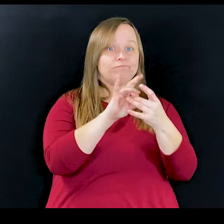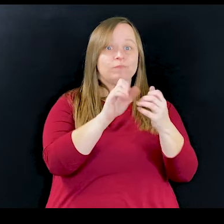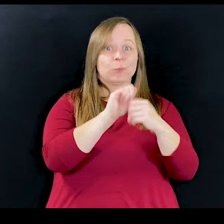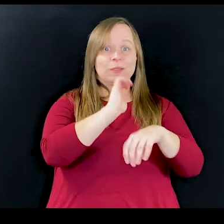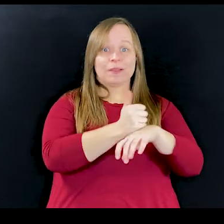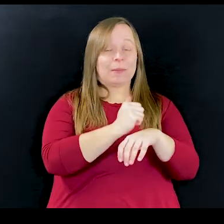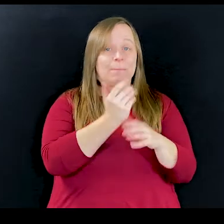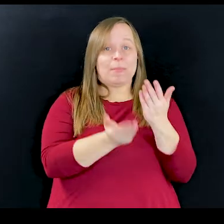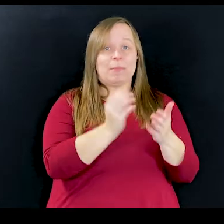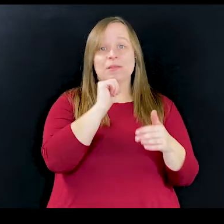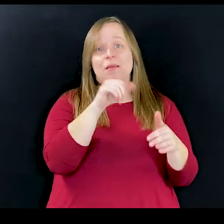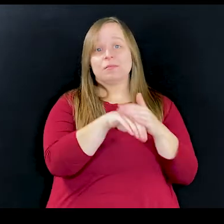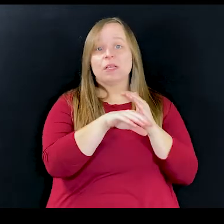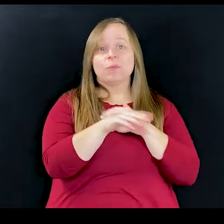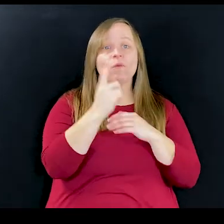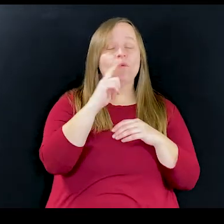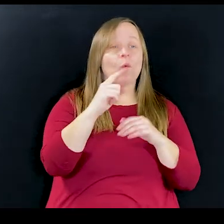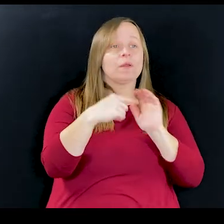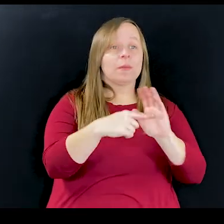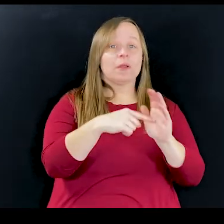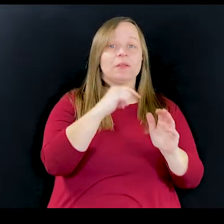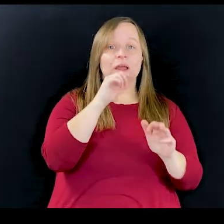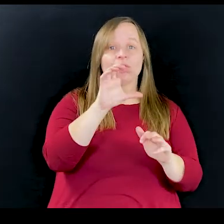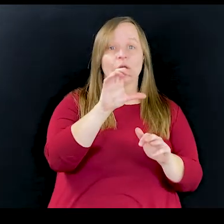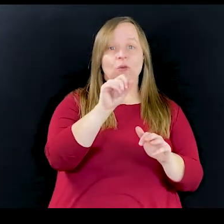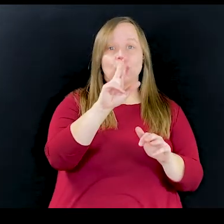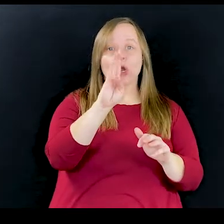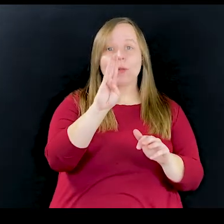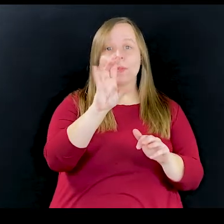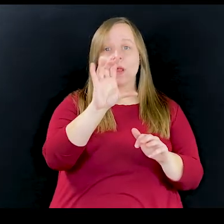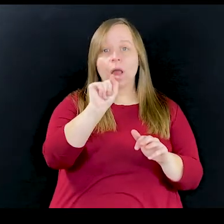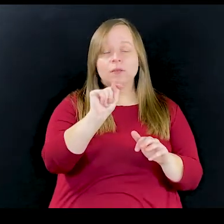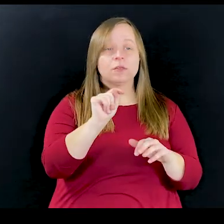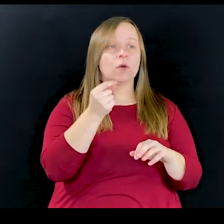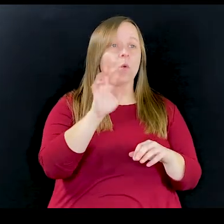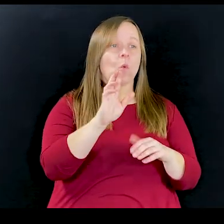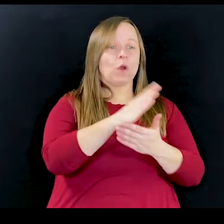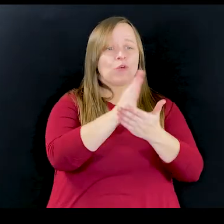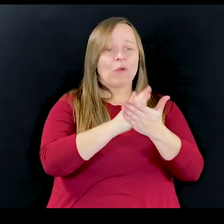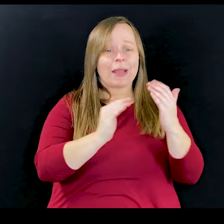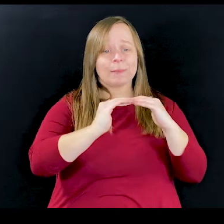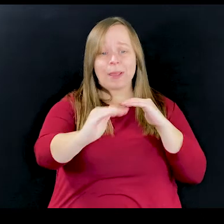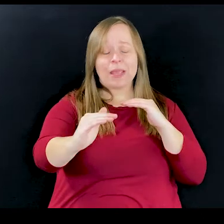could be inaccessible because, for example, it doesn't have a curb cut, or it has cracked pavement,